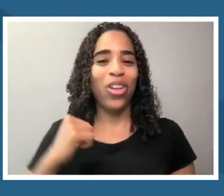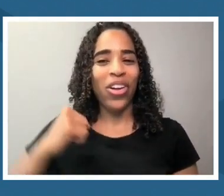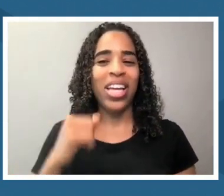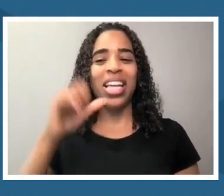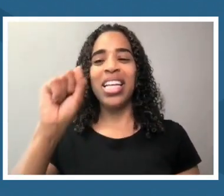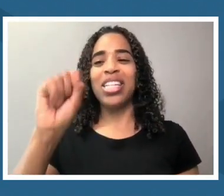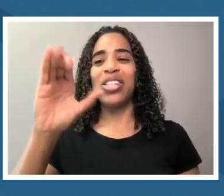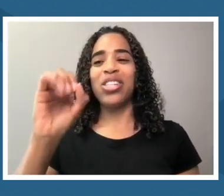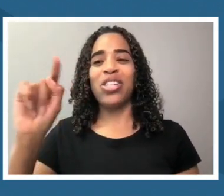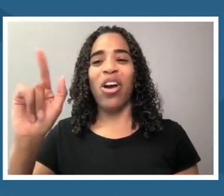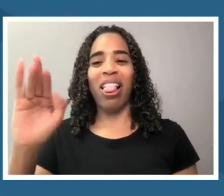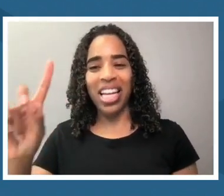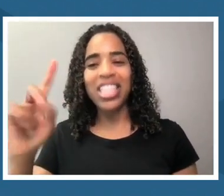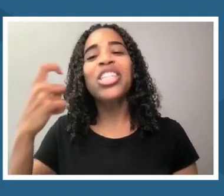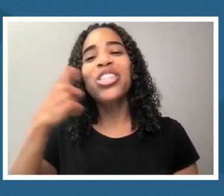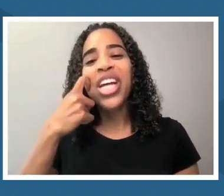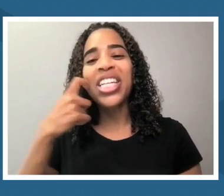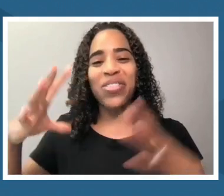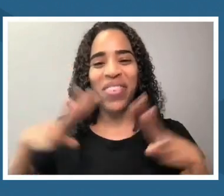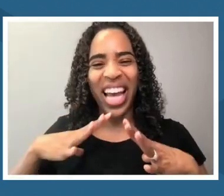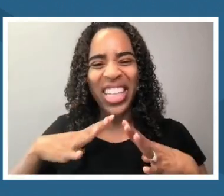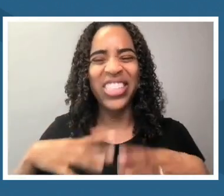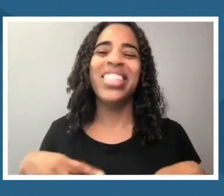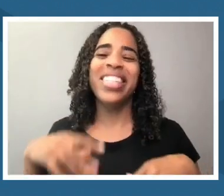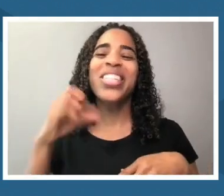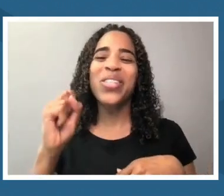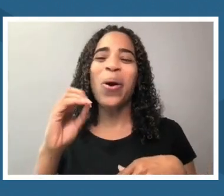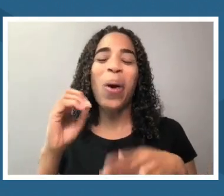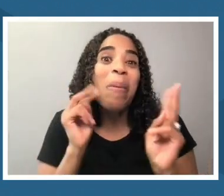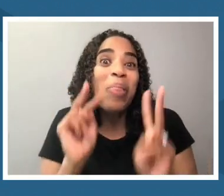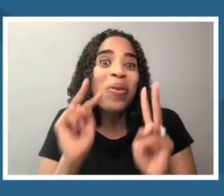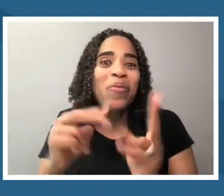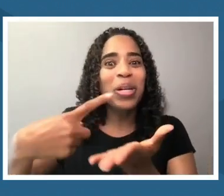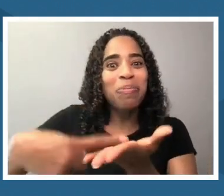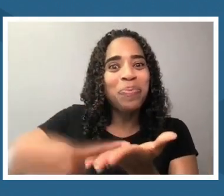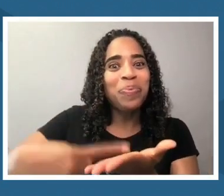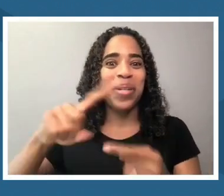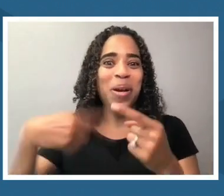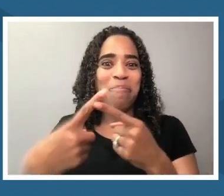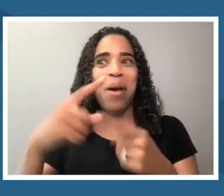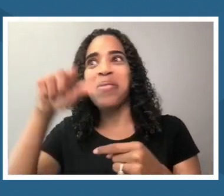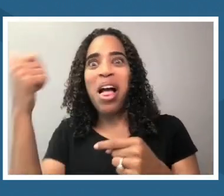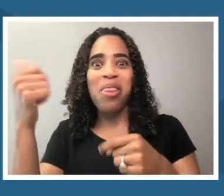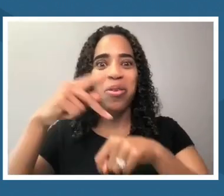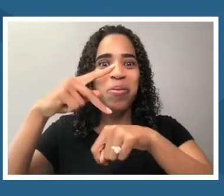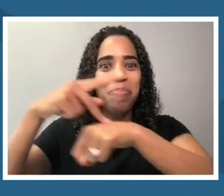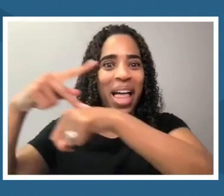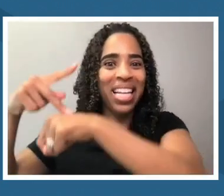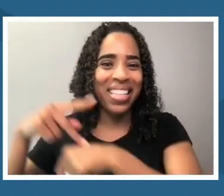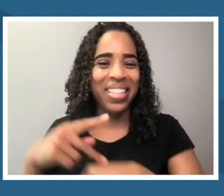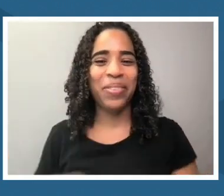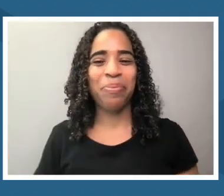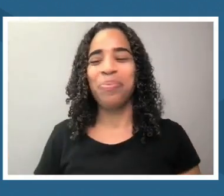looking forward to telling you what we do on exoplanets